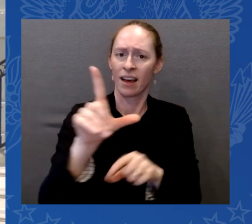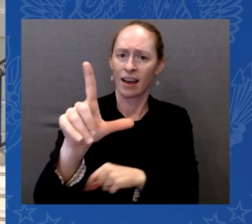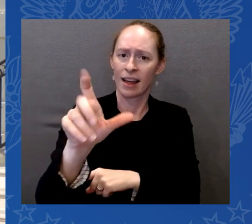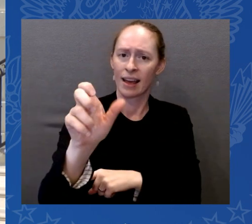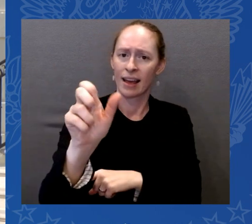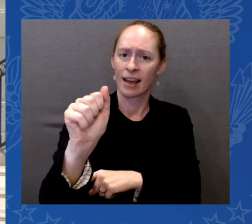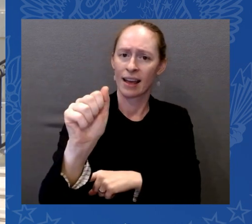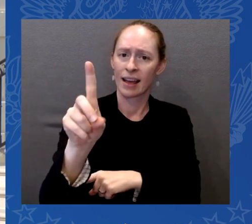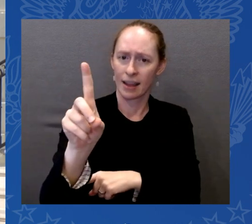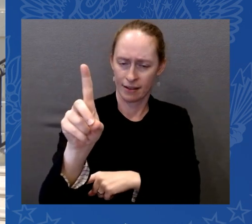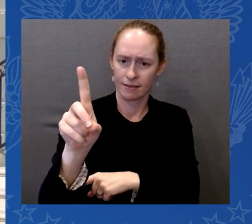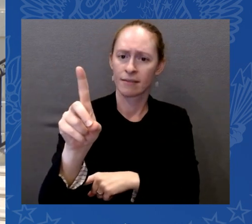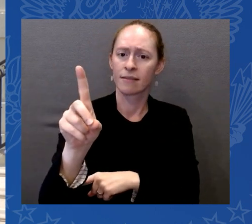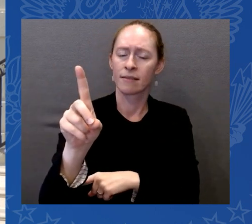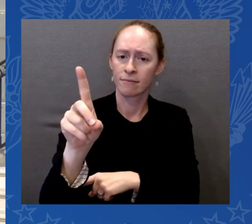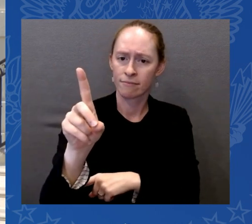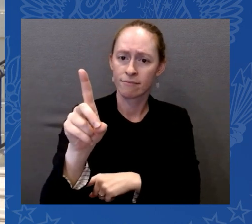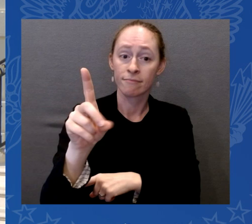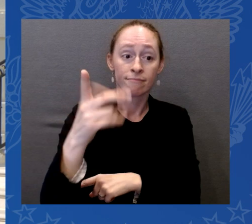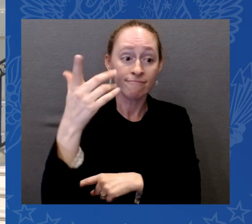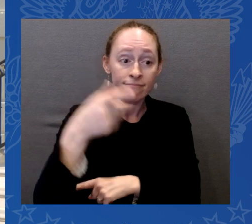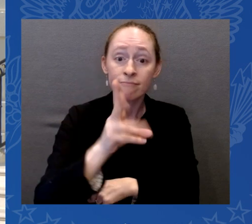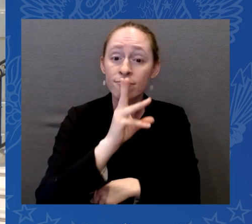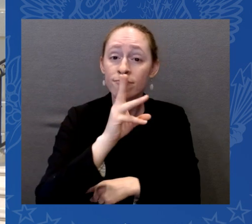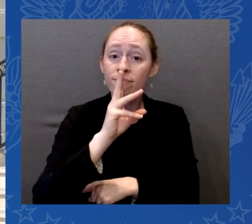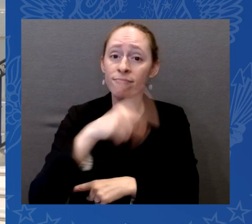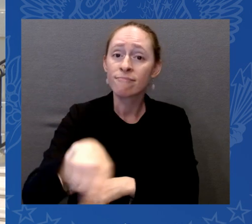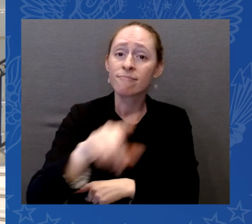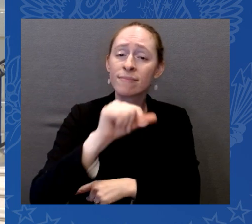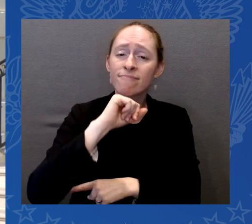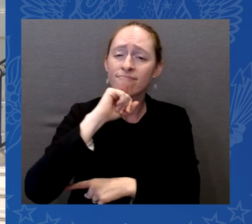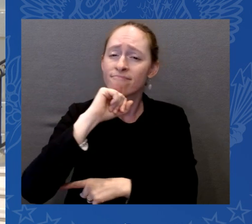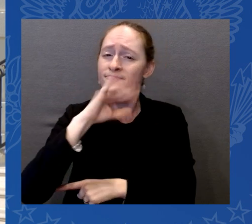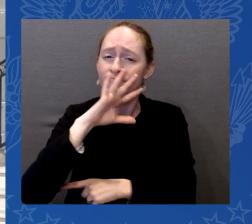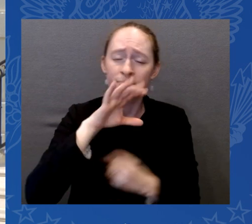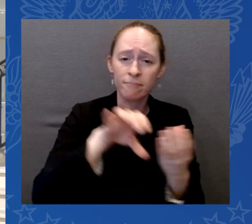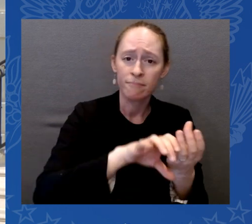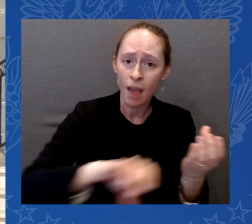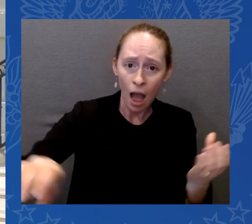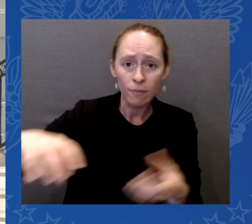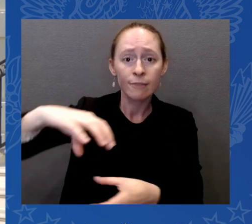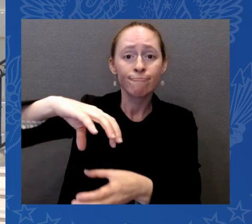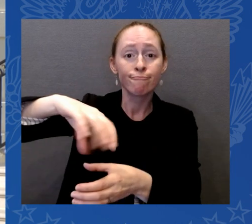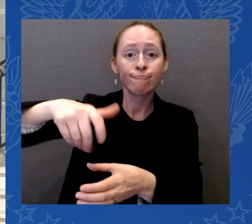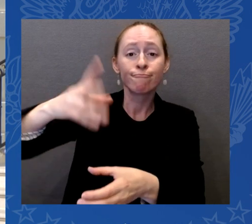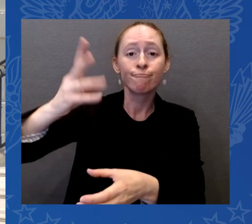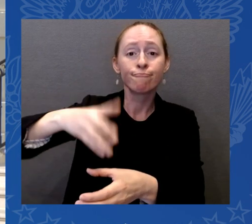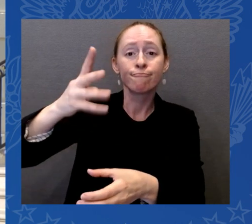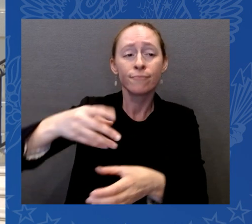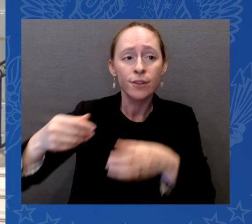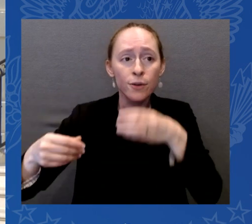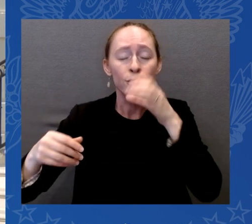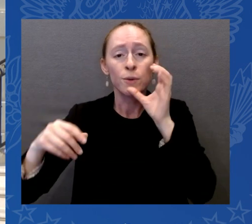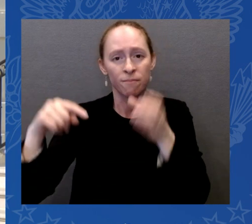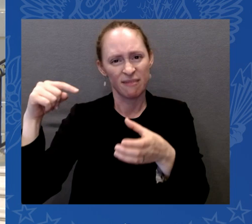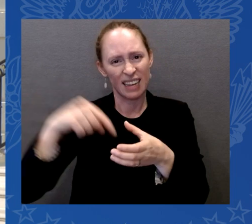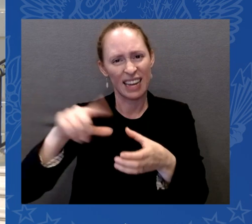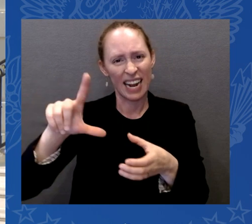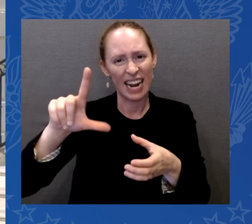No child should ever have to endure that. No parent should ever have to endure that.